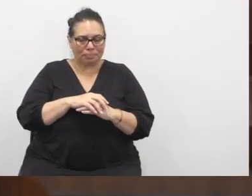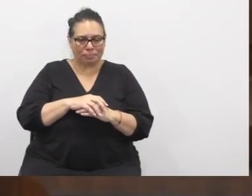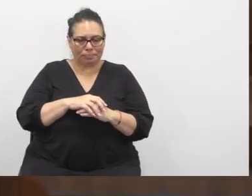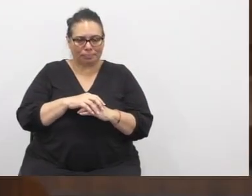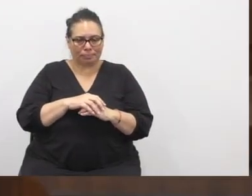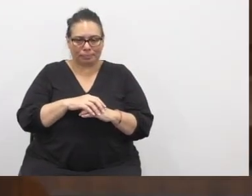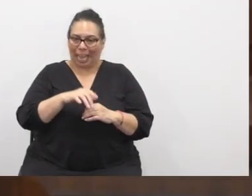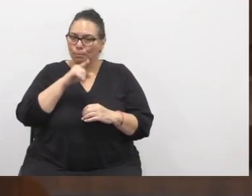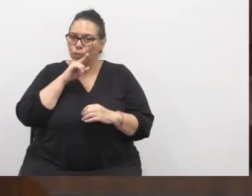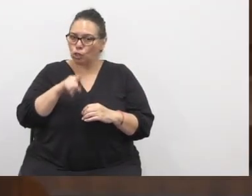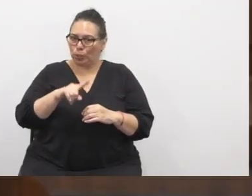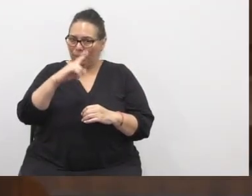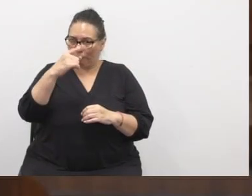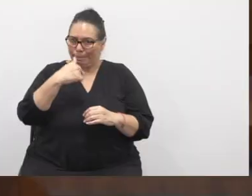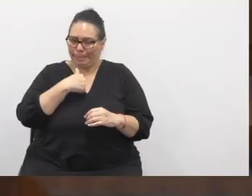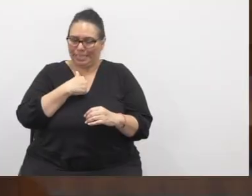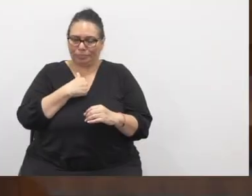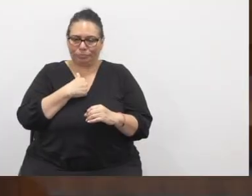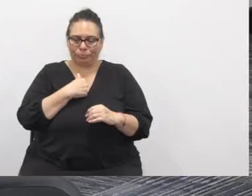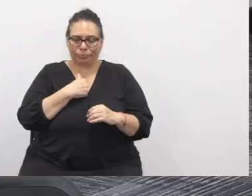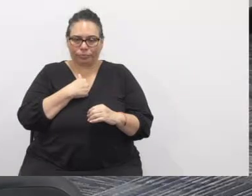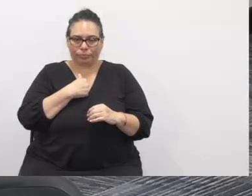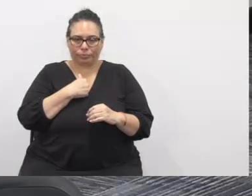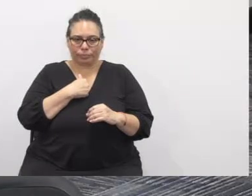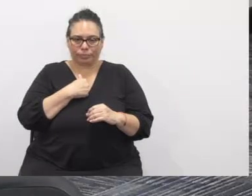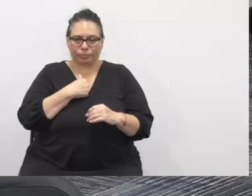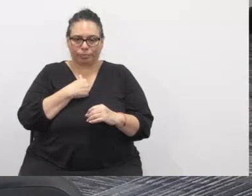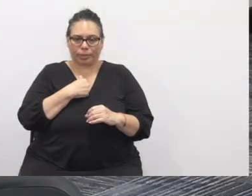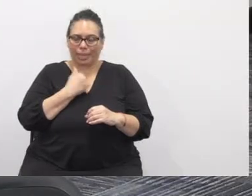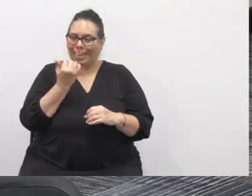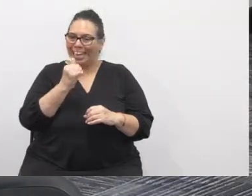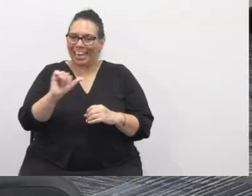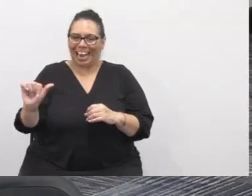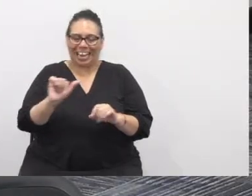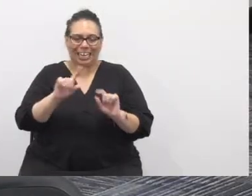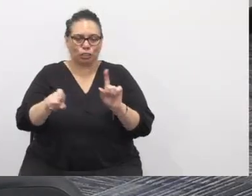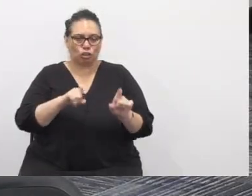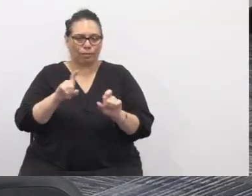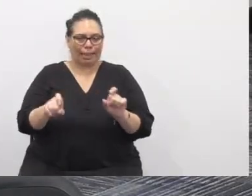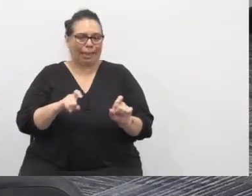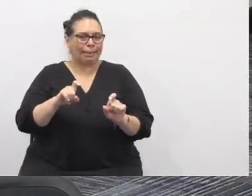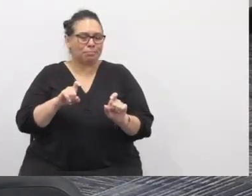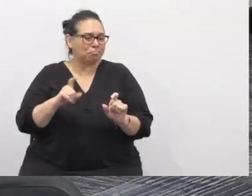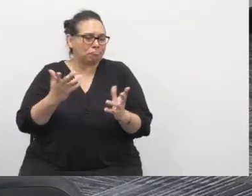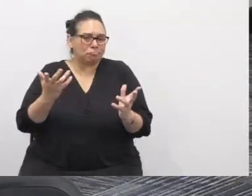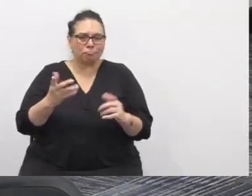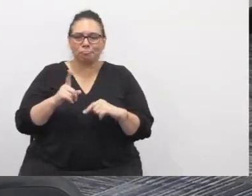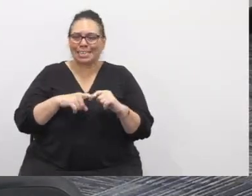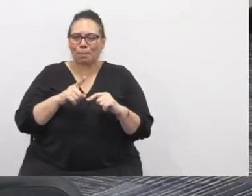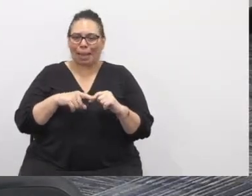Absolutely, for me, just like with any survey, depending on the day, how you feel is how you respond.